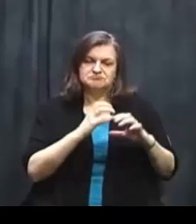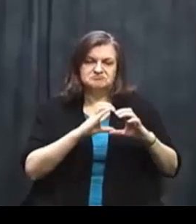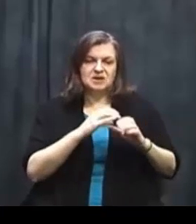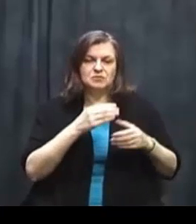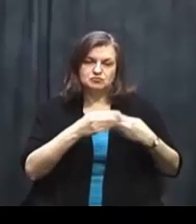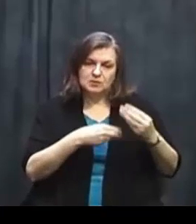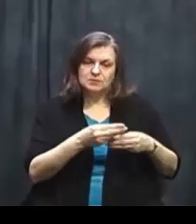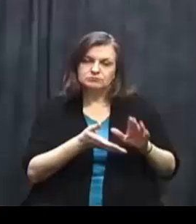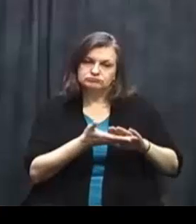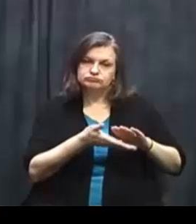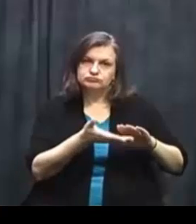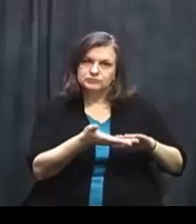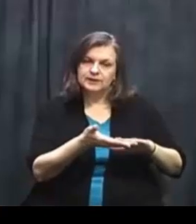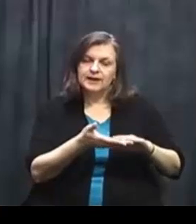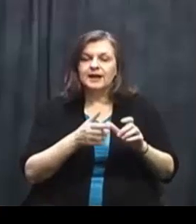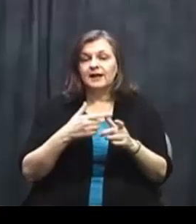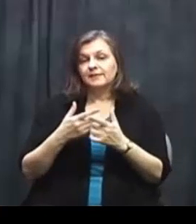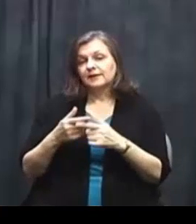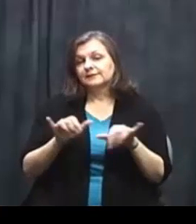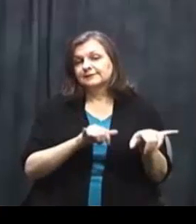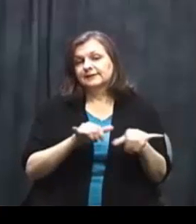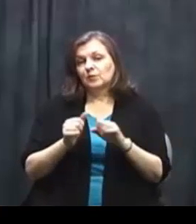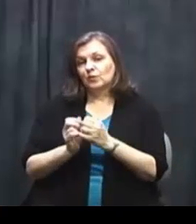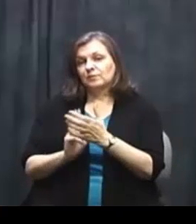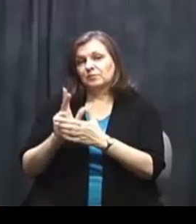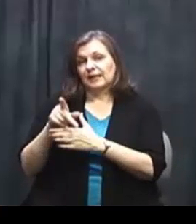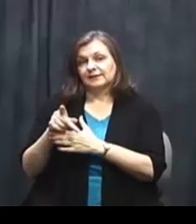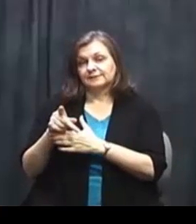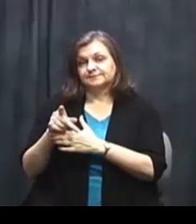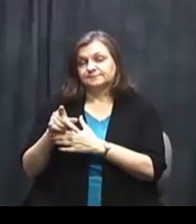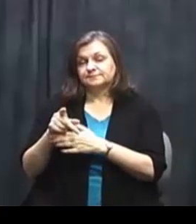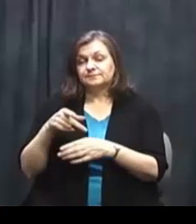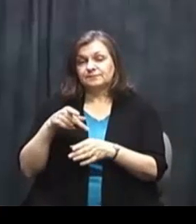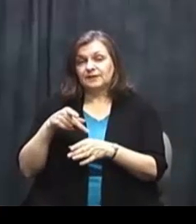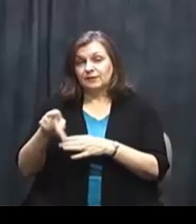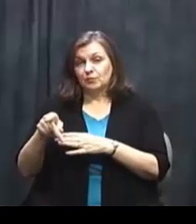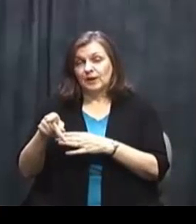the same is true here it is a primary electron acceptor